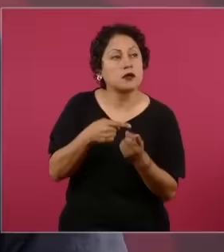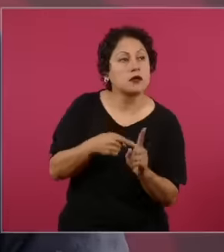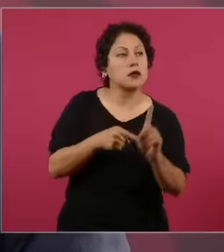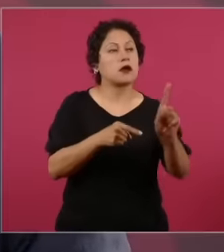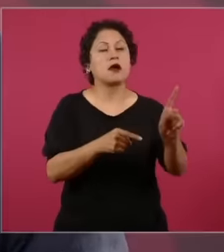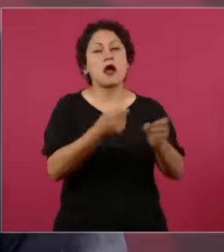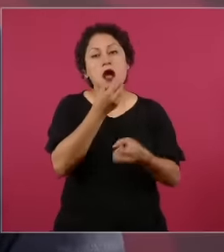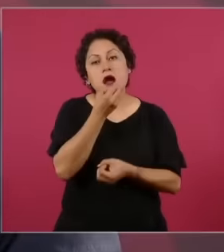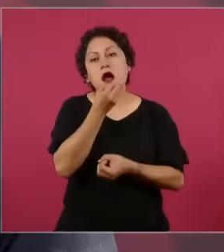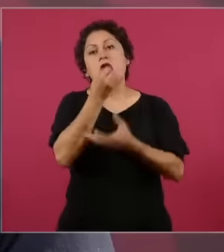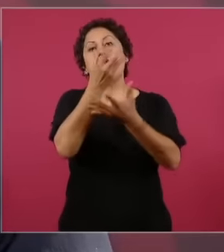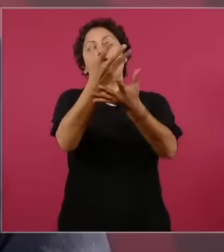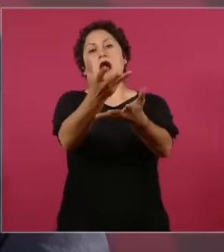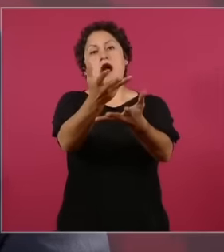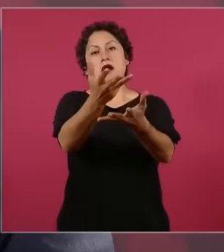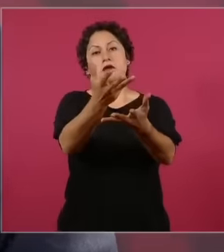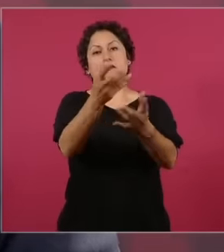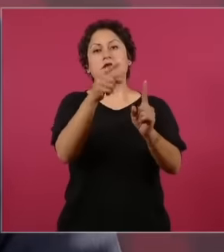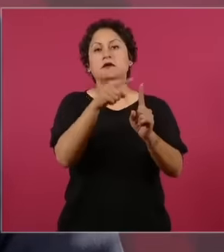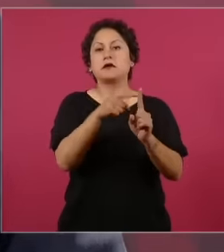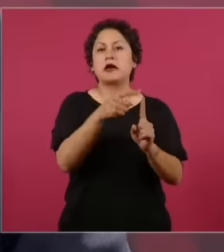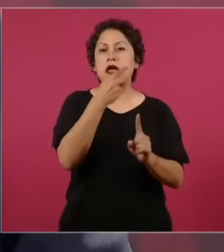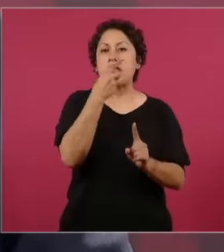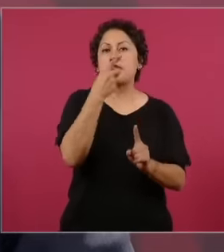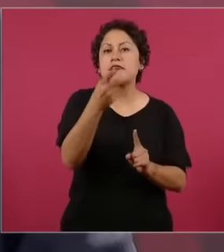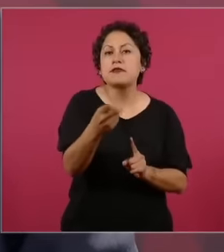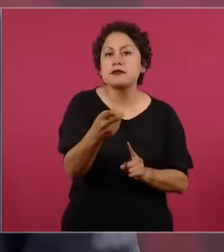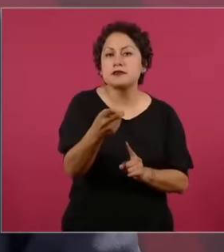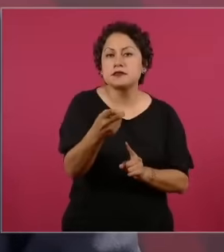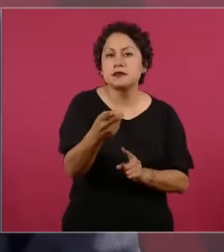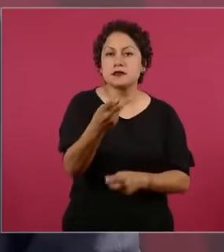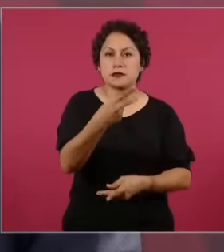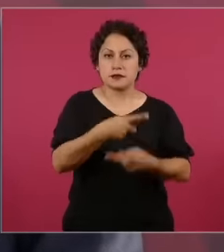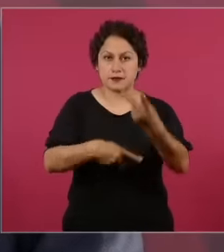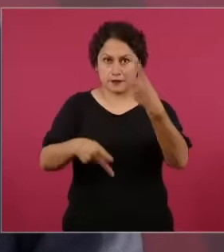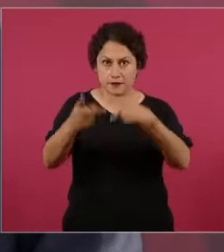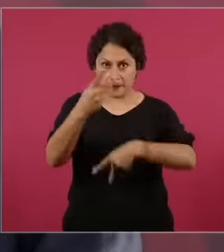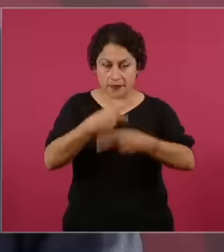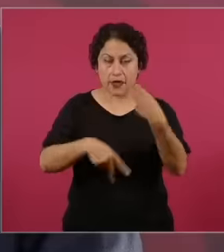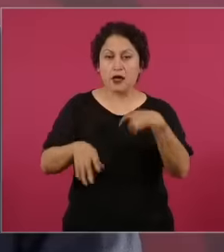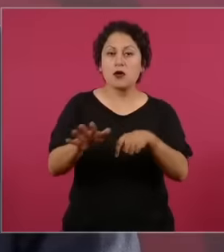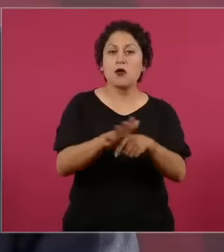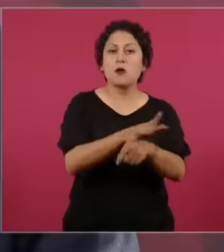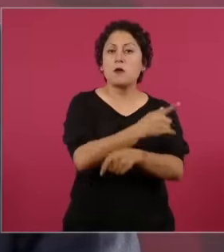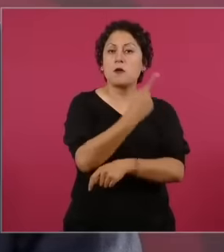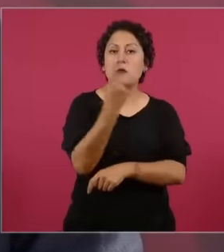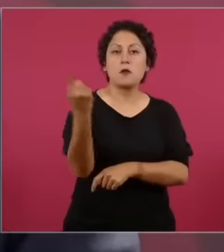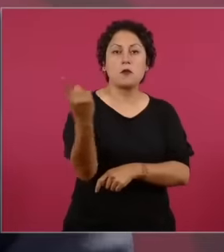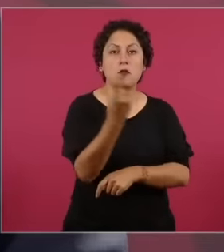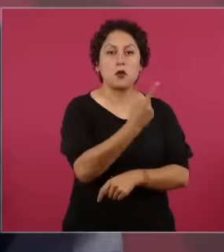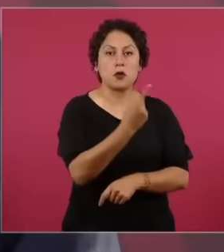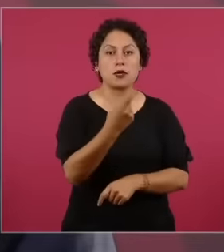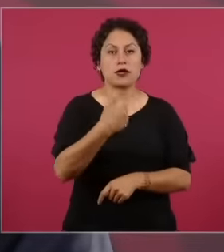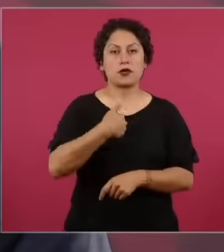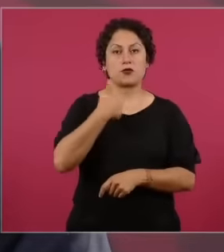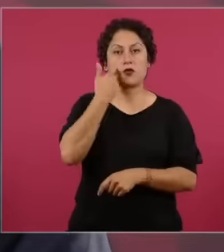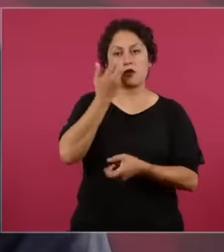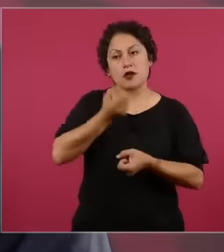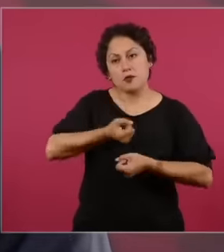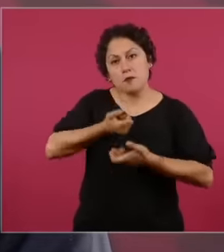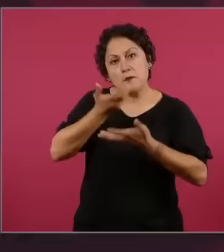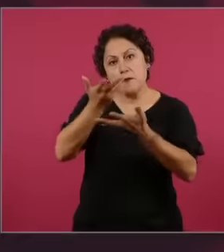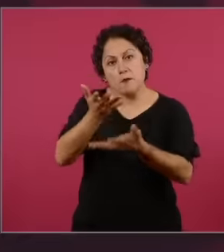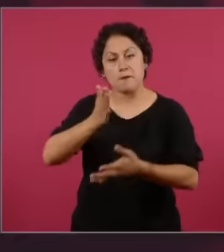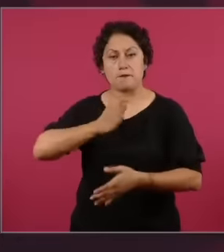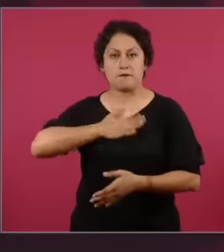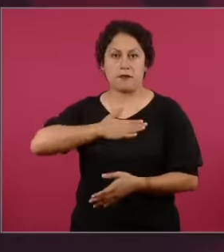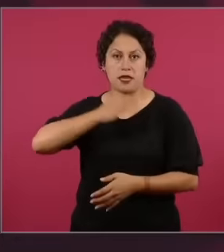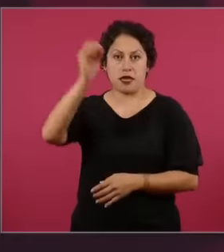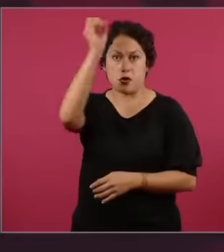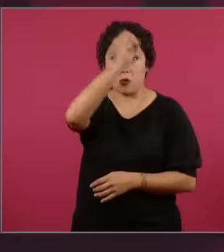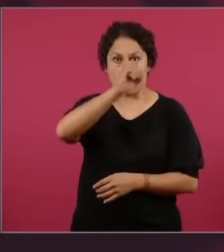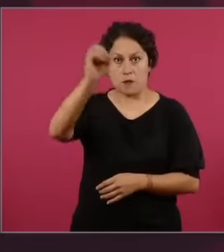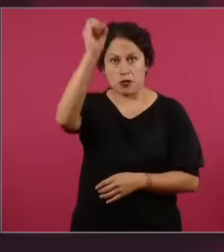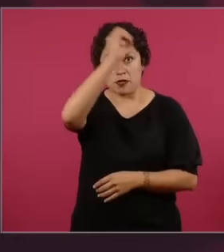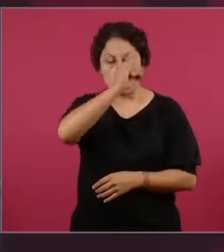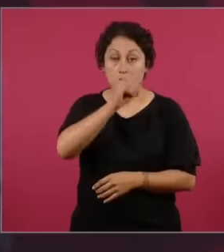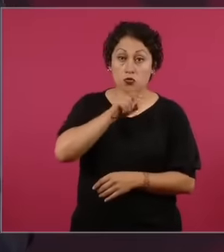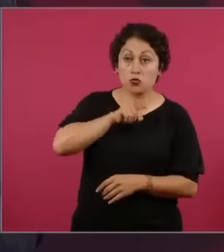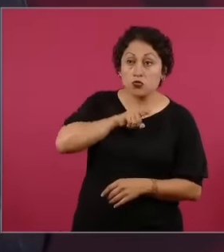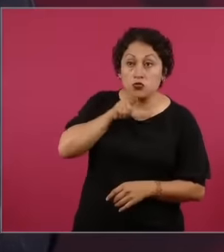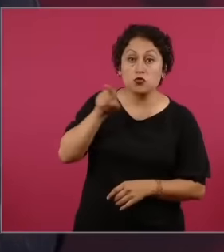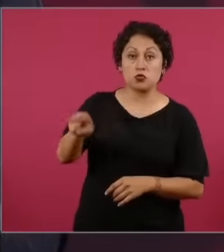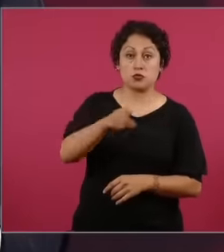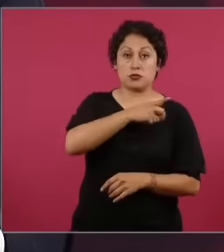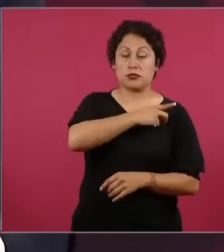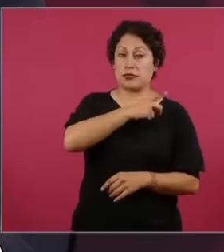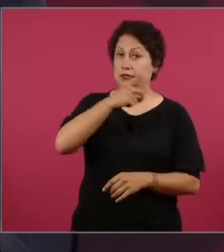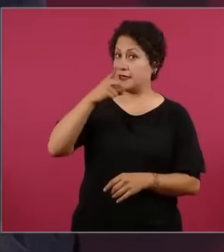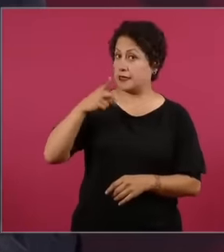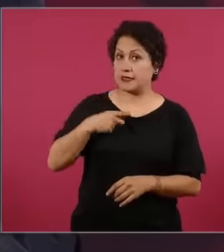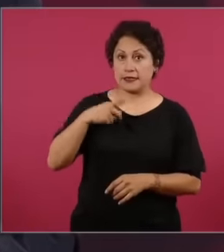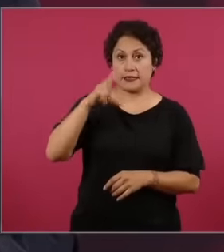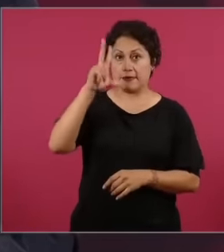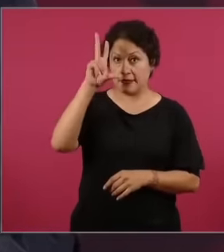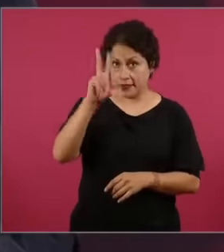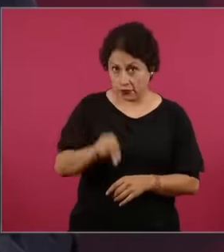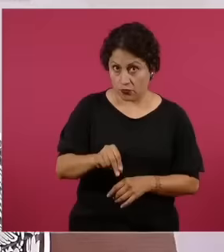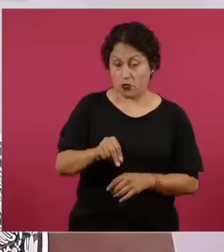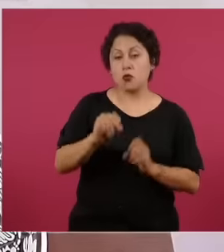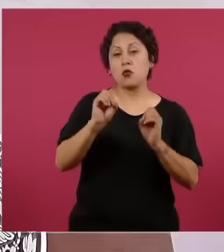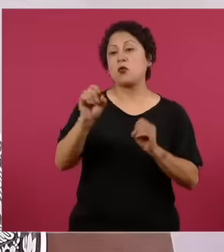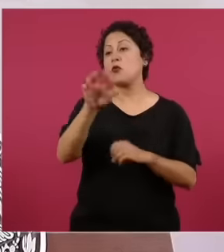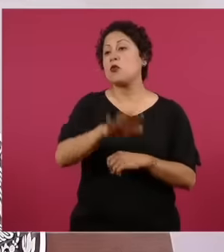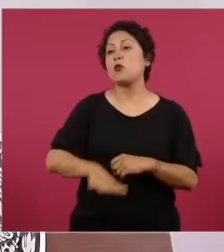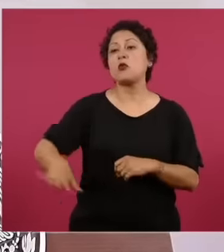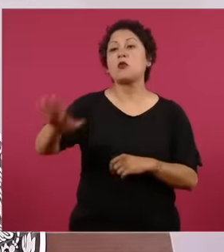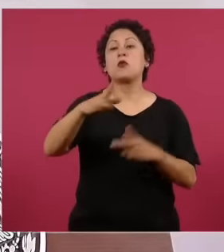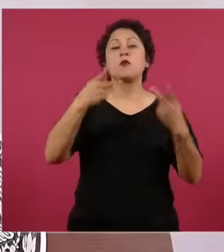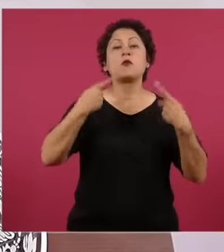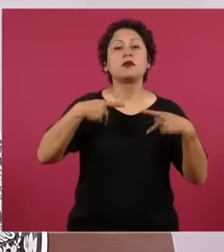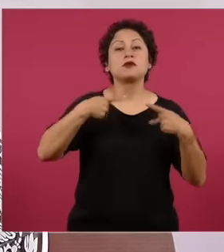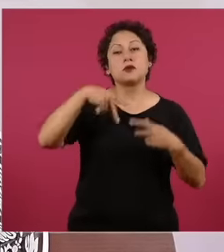to give you my opinion that the people of Mexico should not elect the judges,